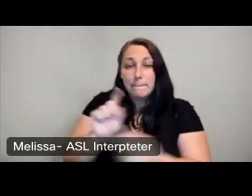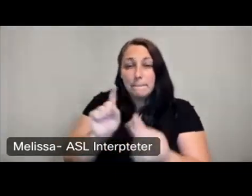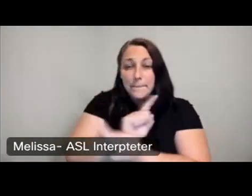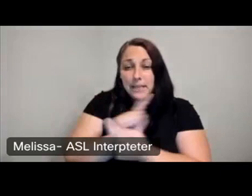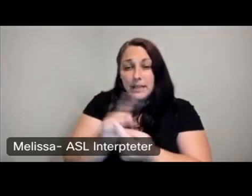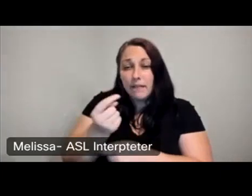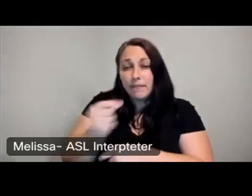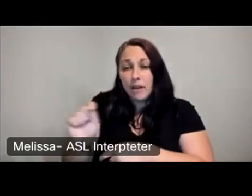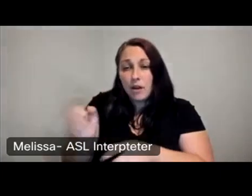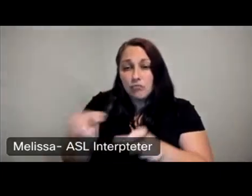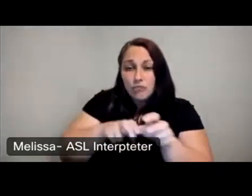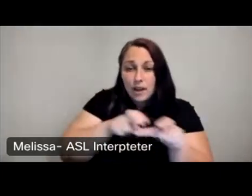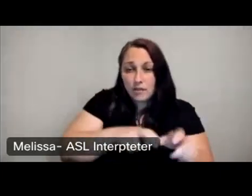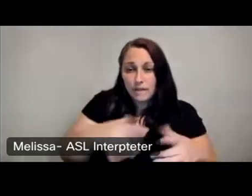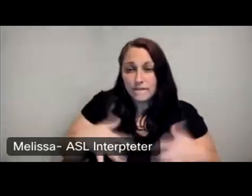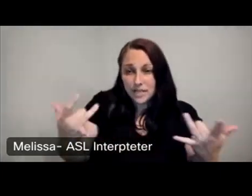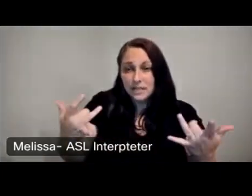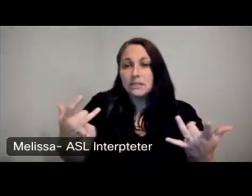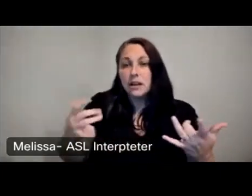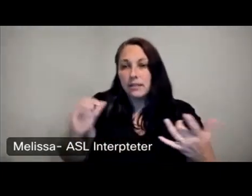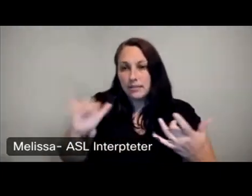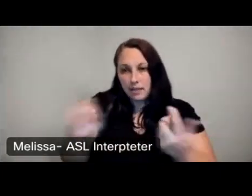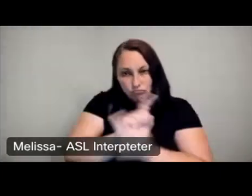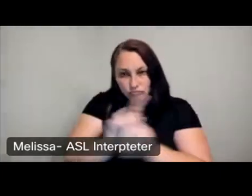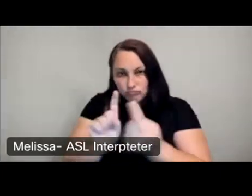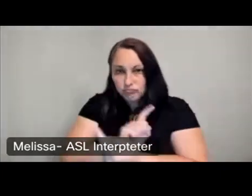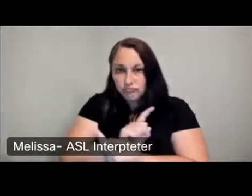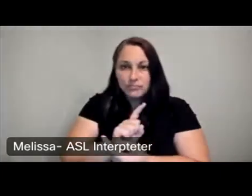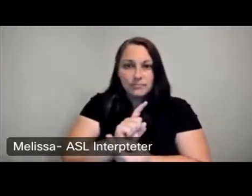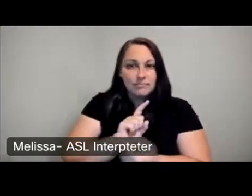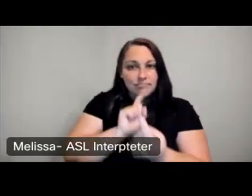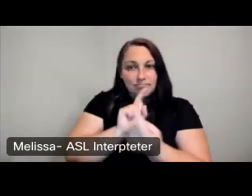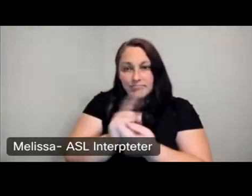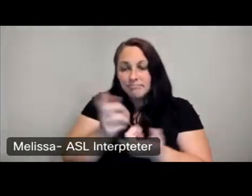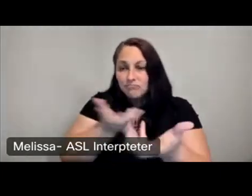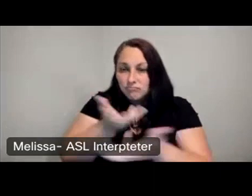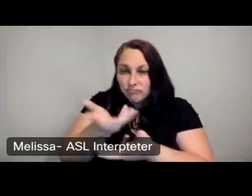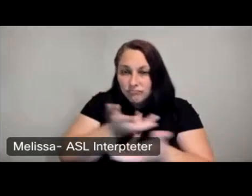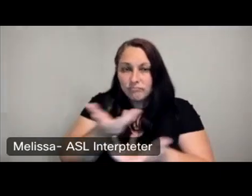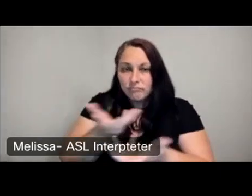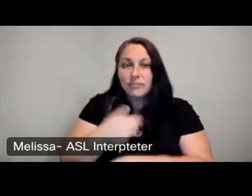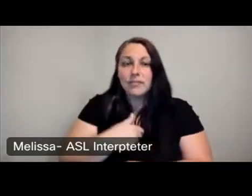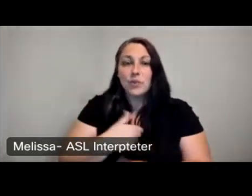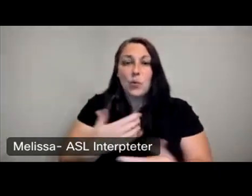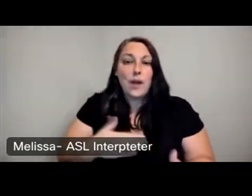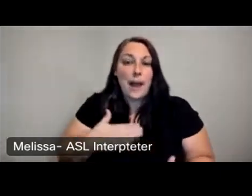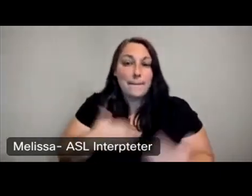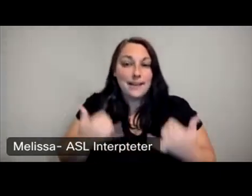we're back in that space where we can meet you at the stop or uh meet you at you know in your